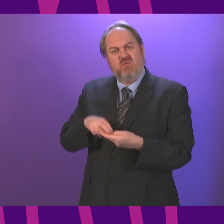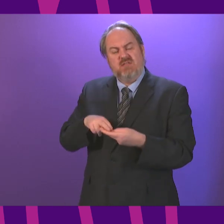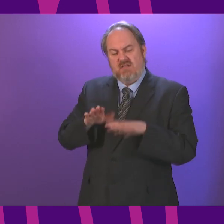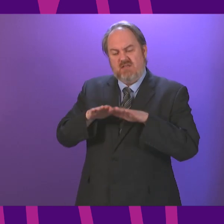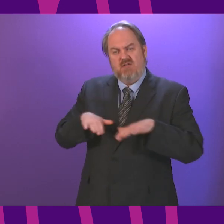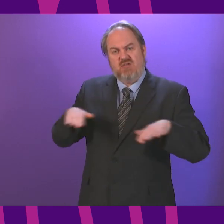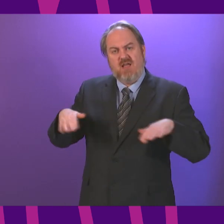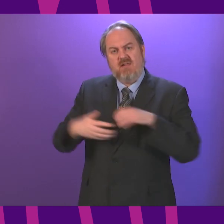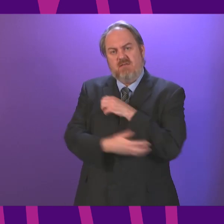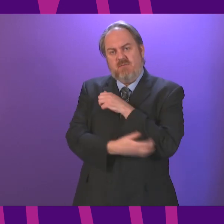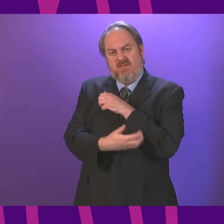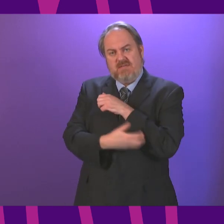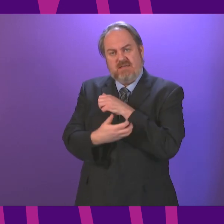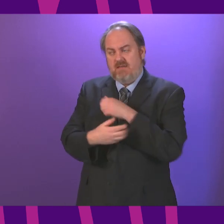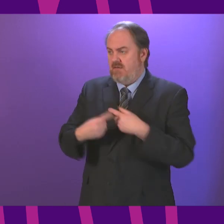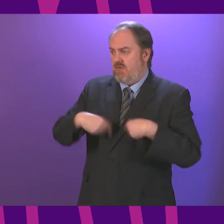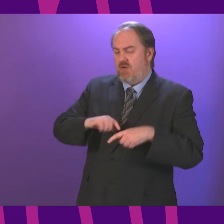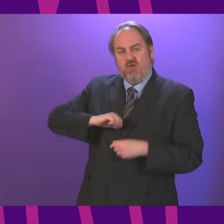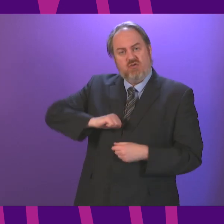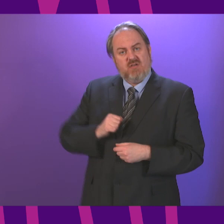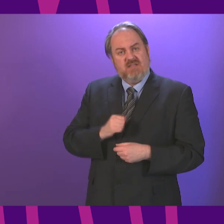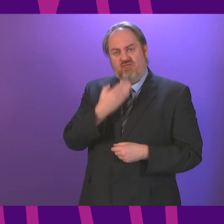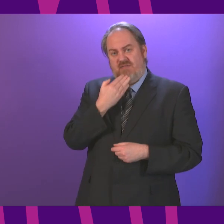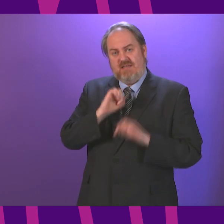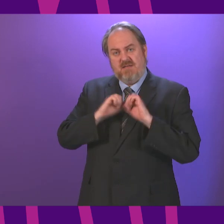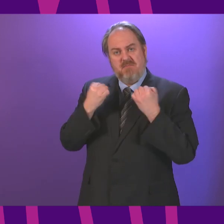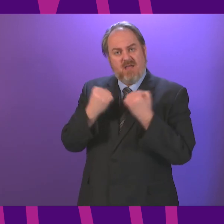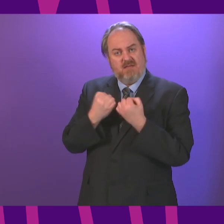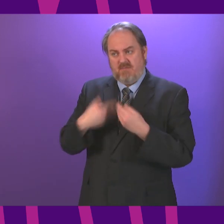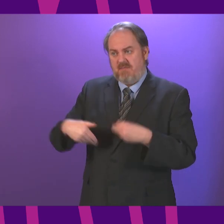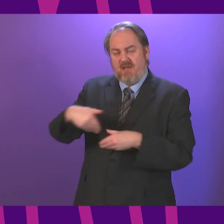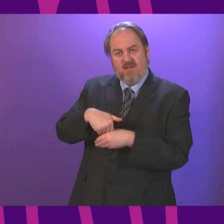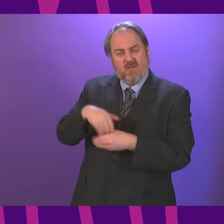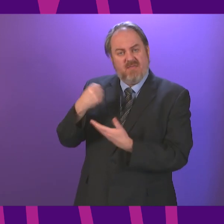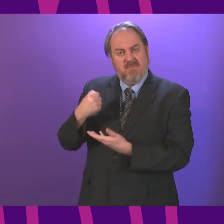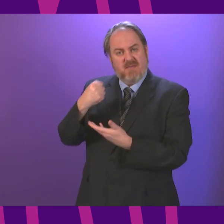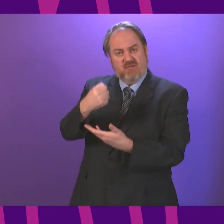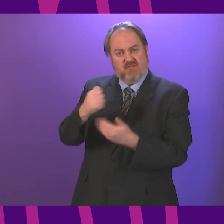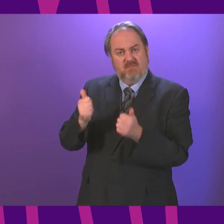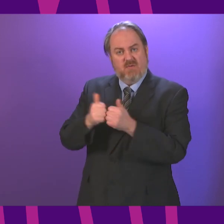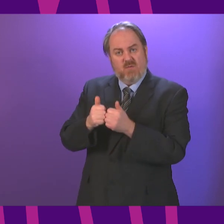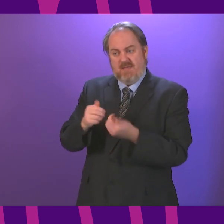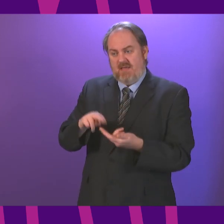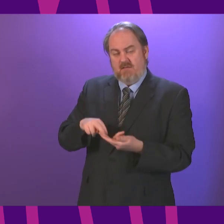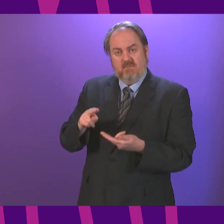and I am proud that the Scottish Greens have played our part. For example, this month’s budget deal will extend free school meals to all primary school